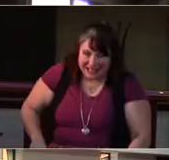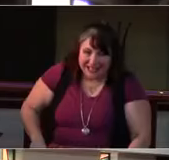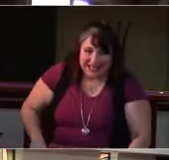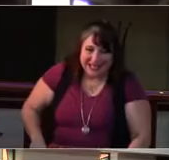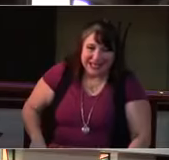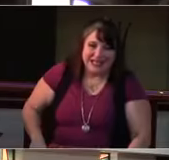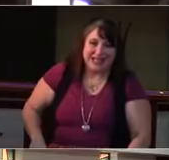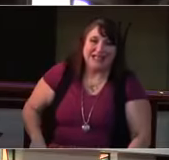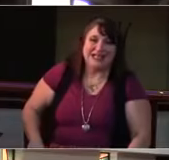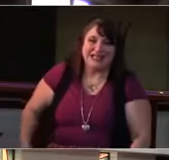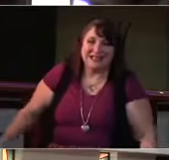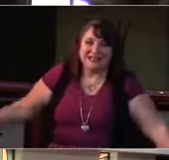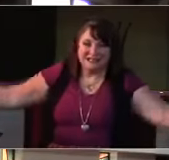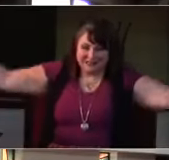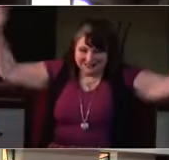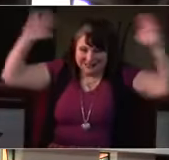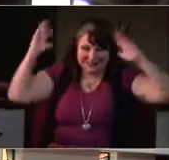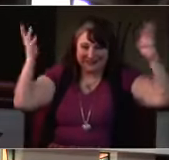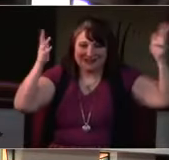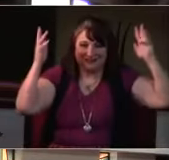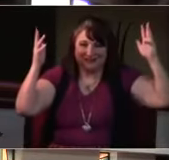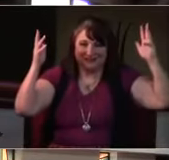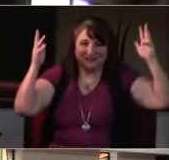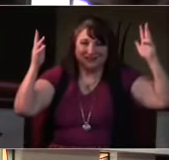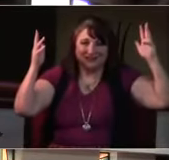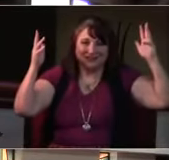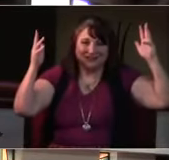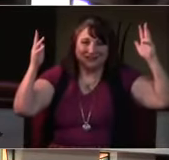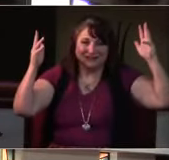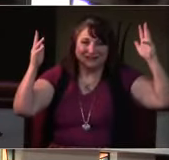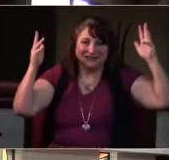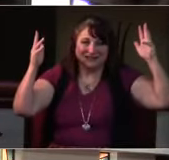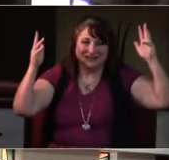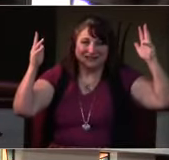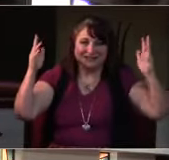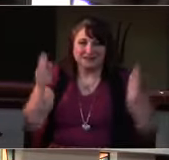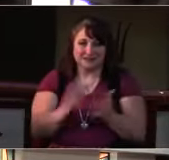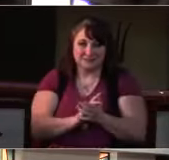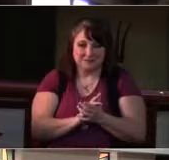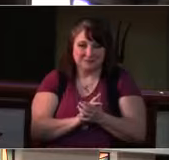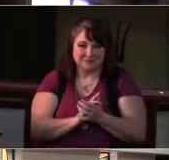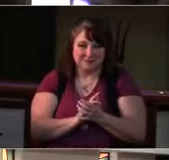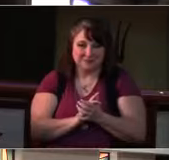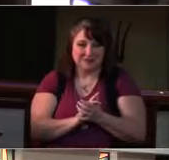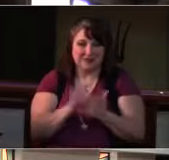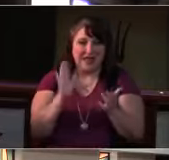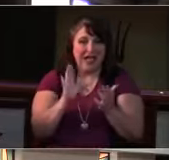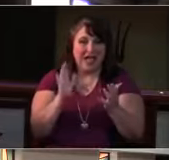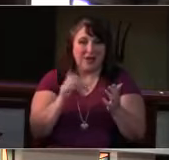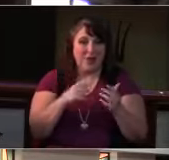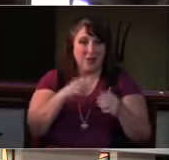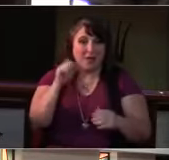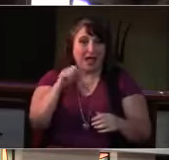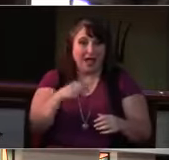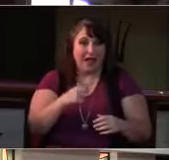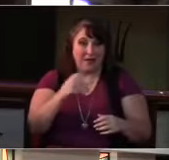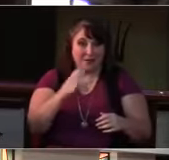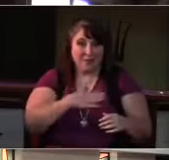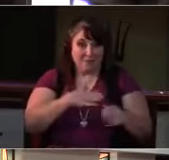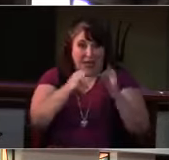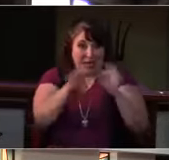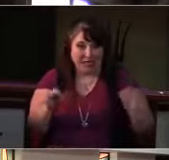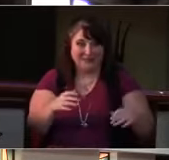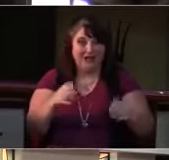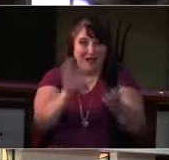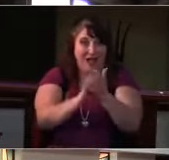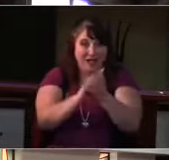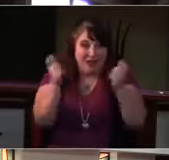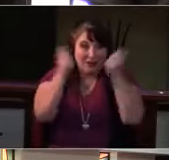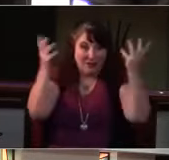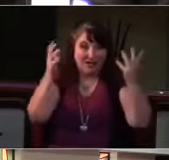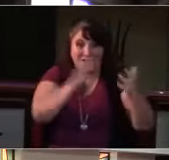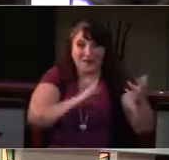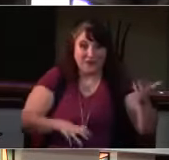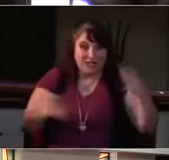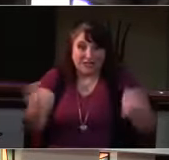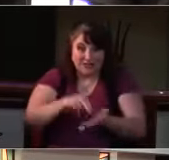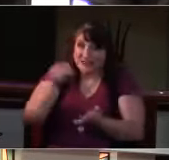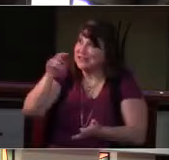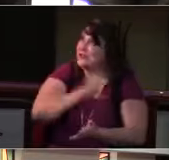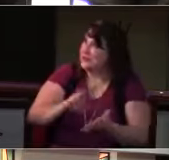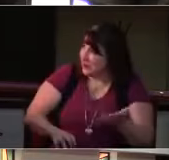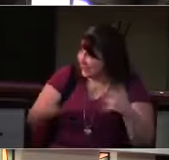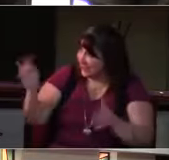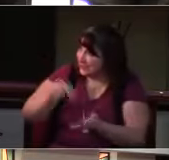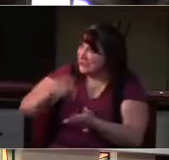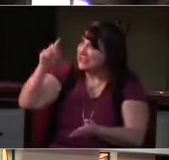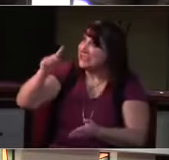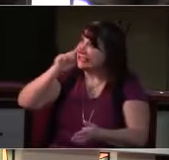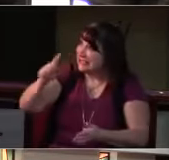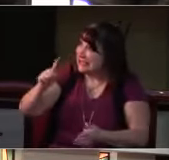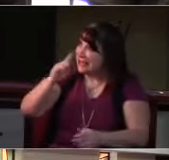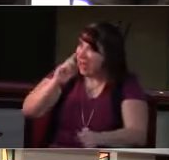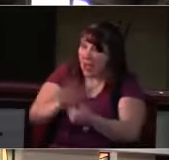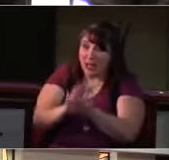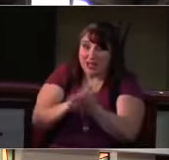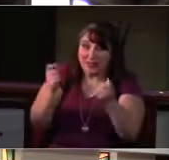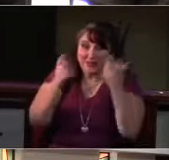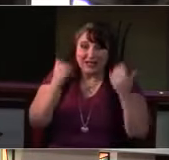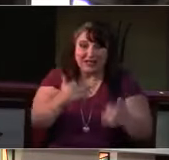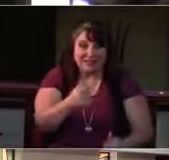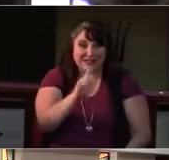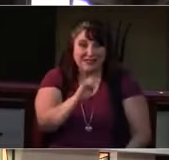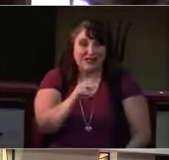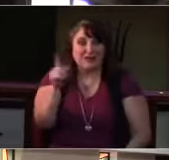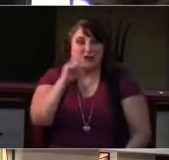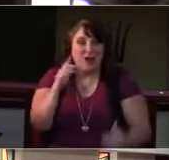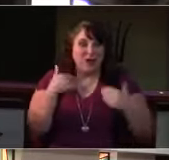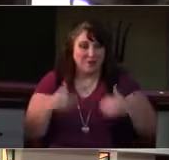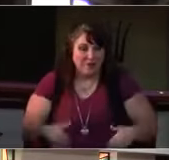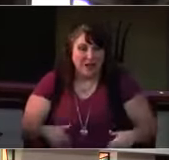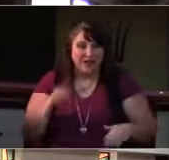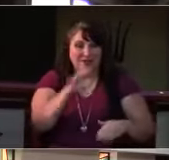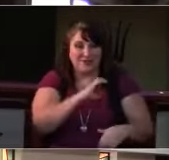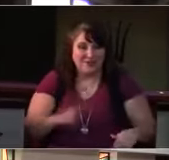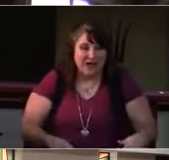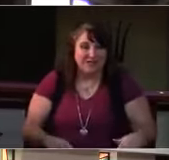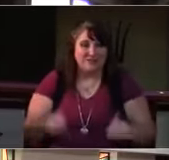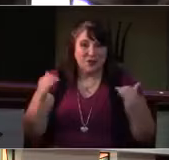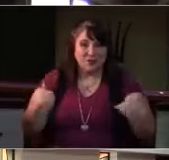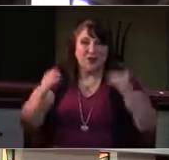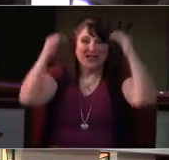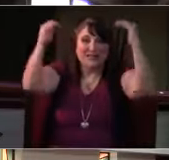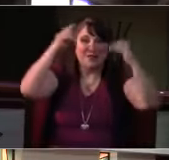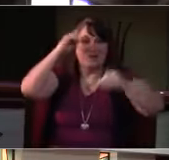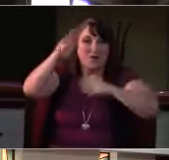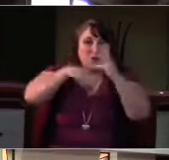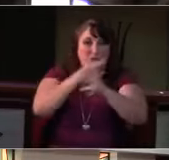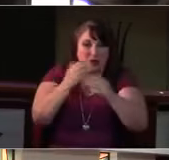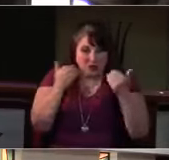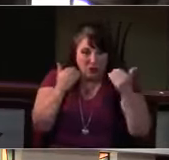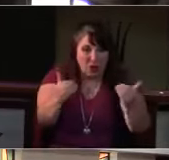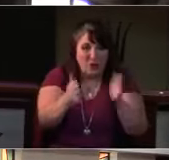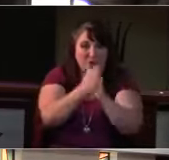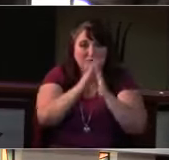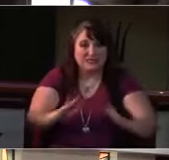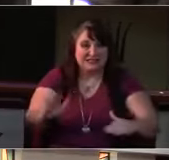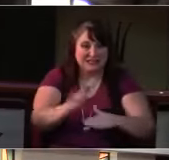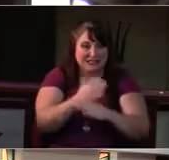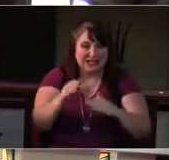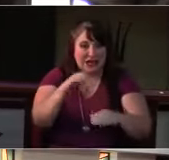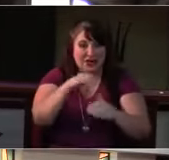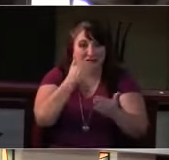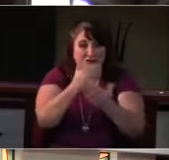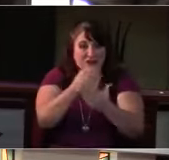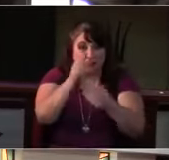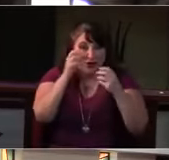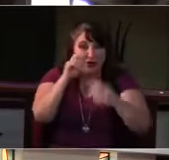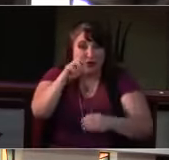No more dyin there We are going to see the King